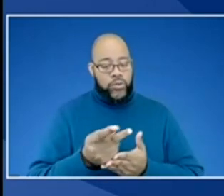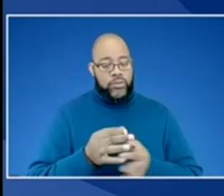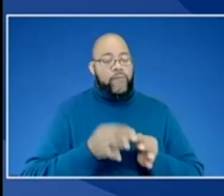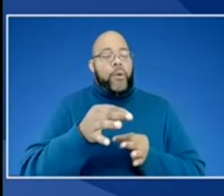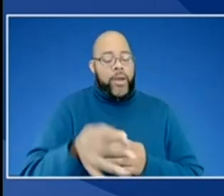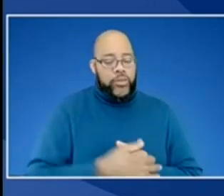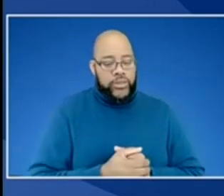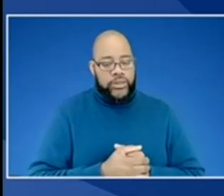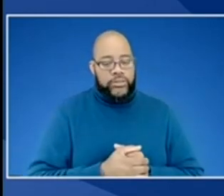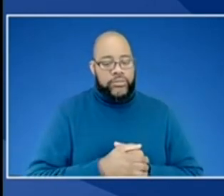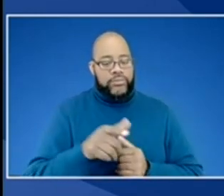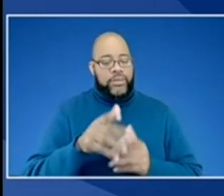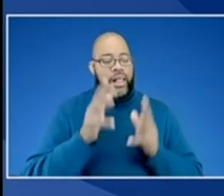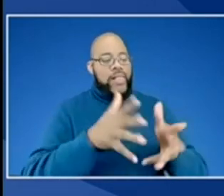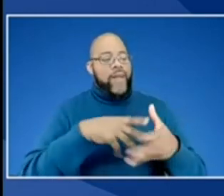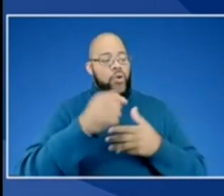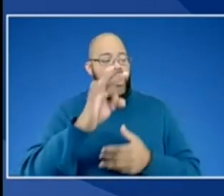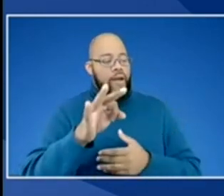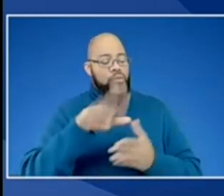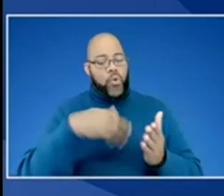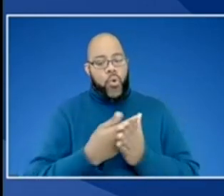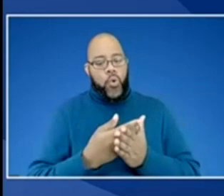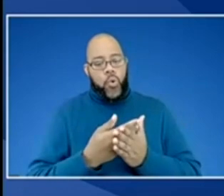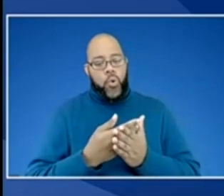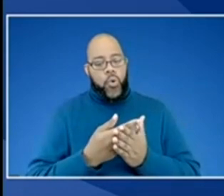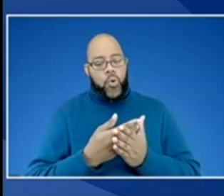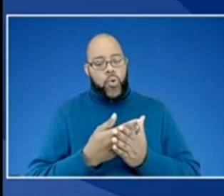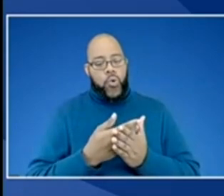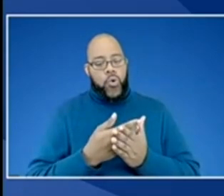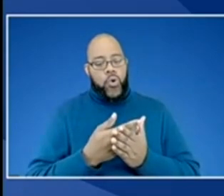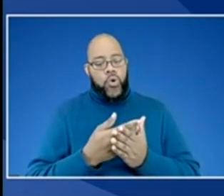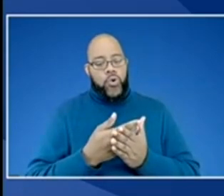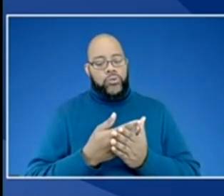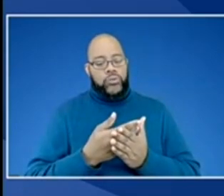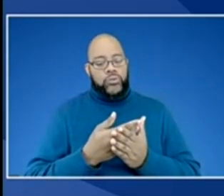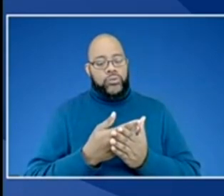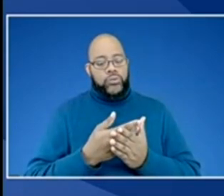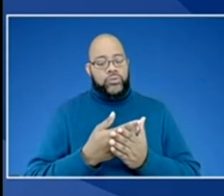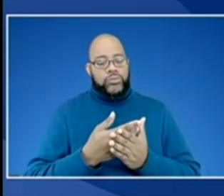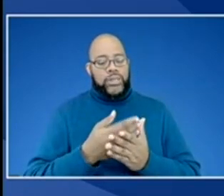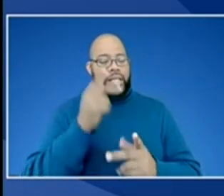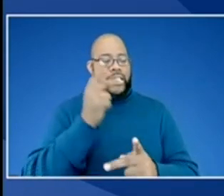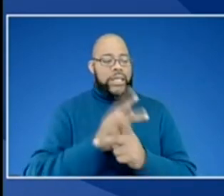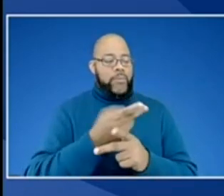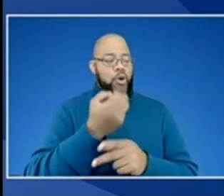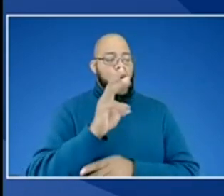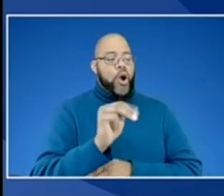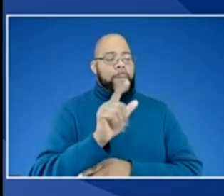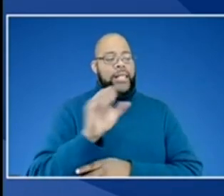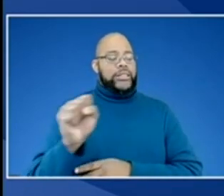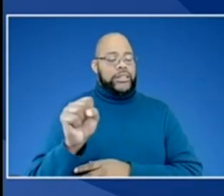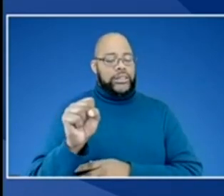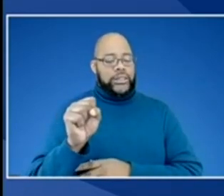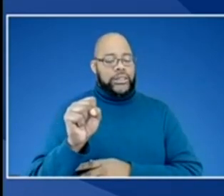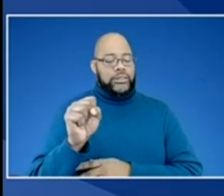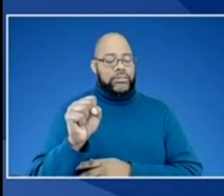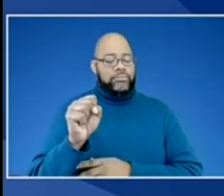been left out of the Hold Harmless provision of PSLF and IDR waivers.